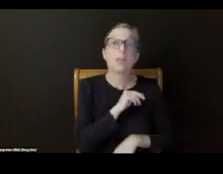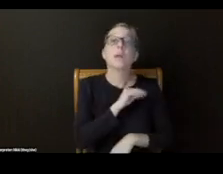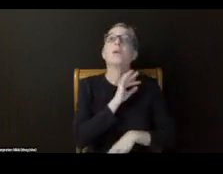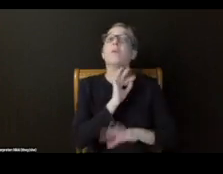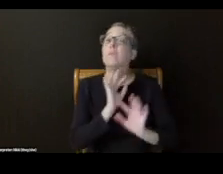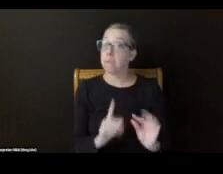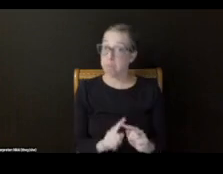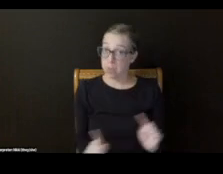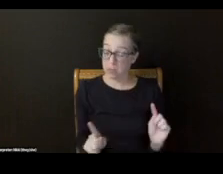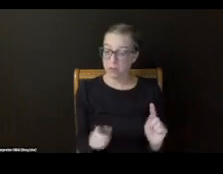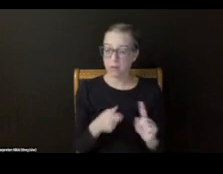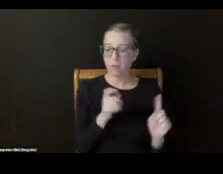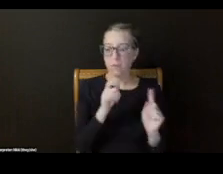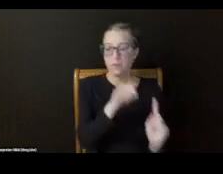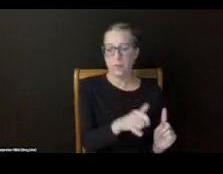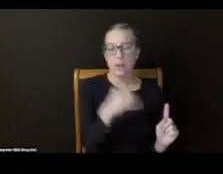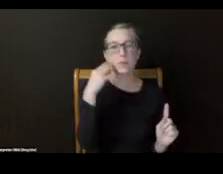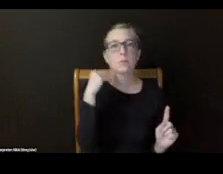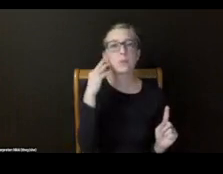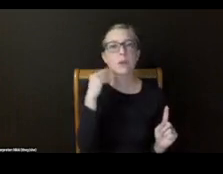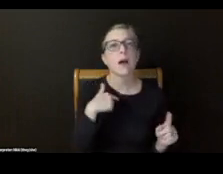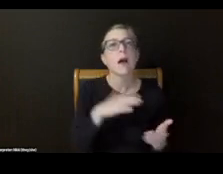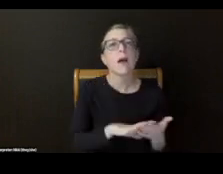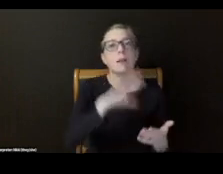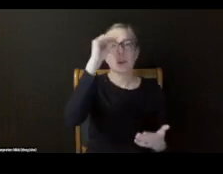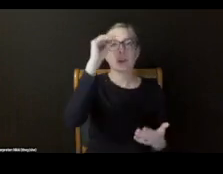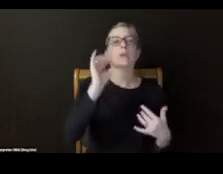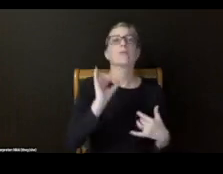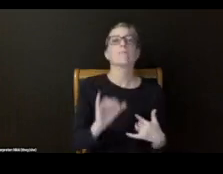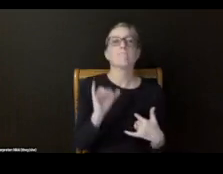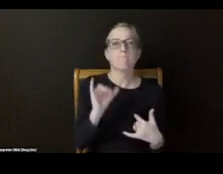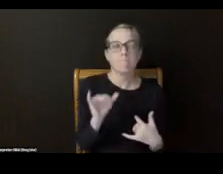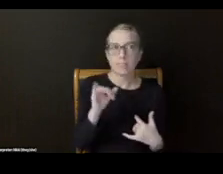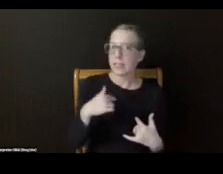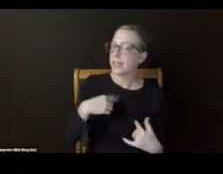and to be able